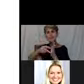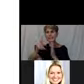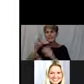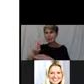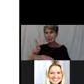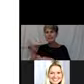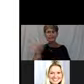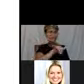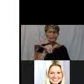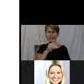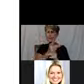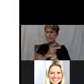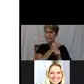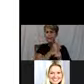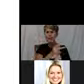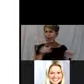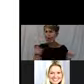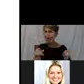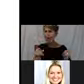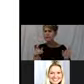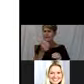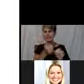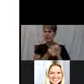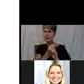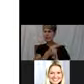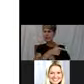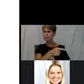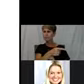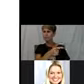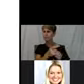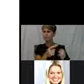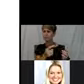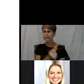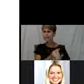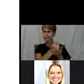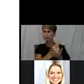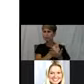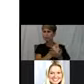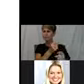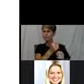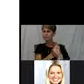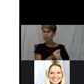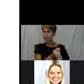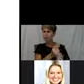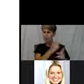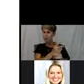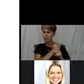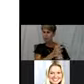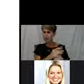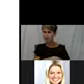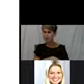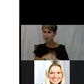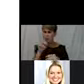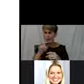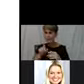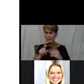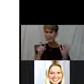Our QA, QI plan looks slightly different than a traditional one because it has to reflect the things that are important to the people we're serving.